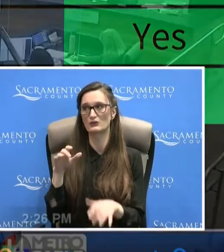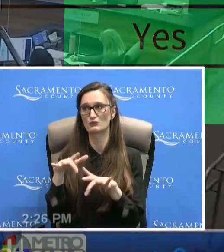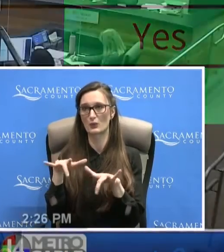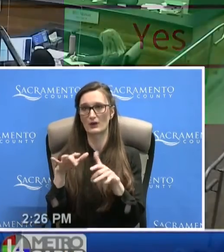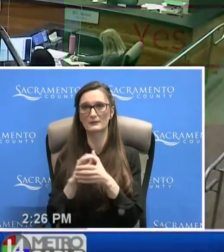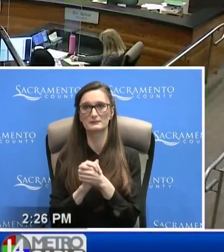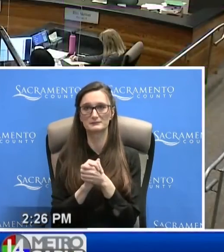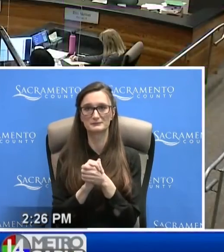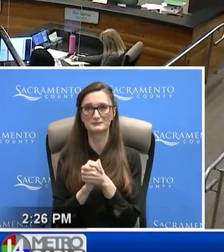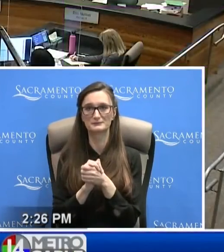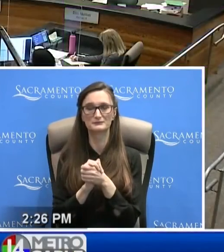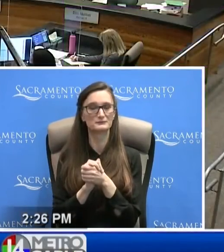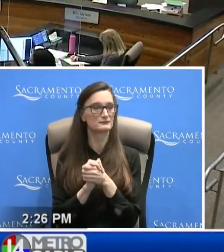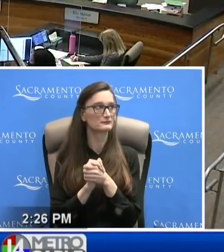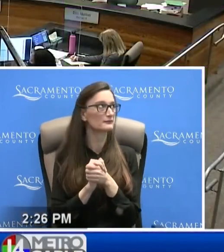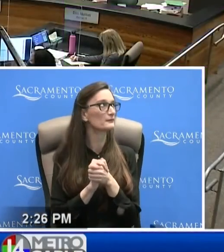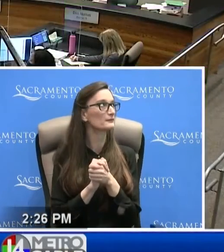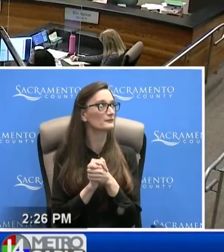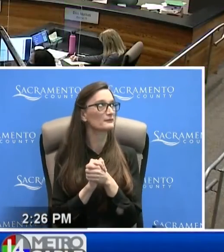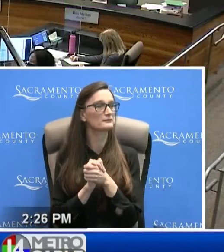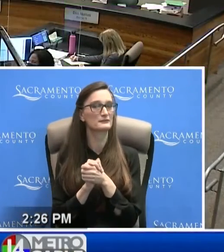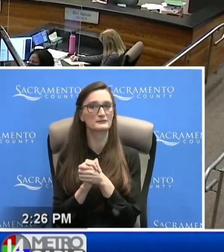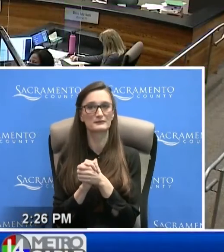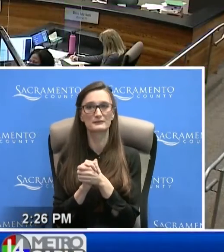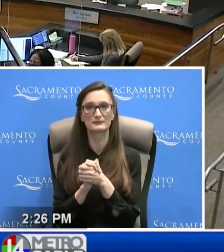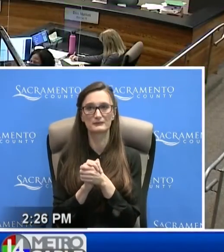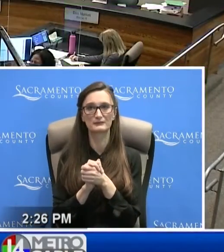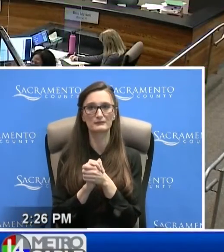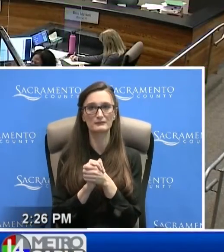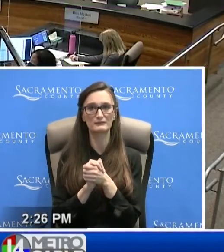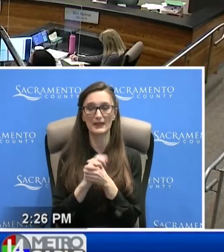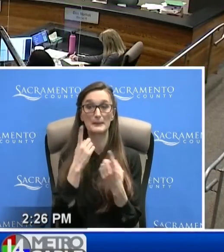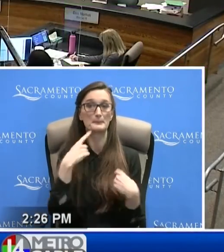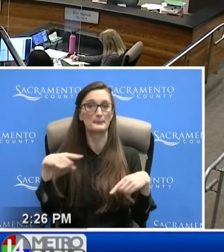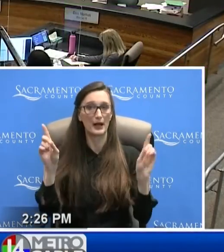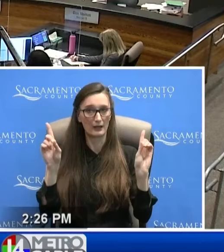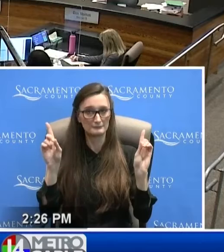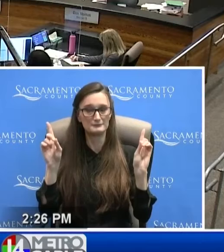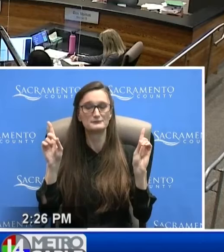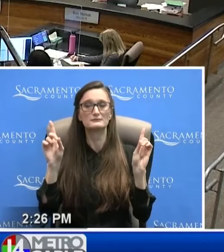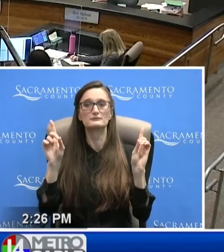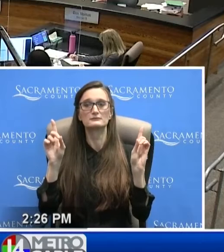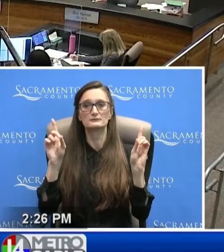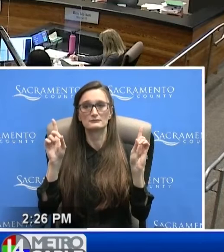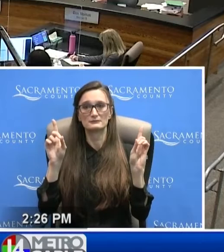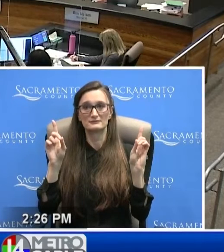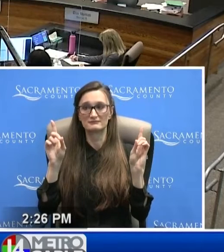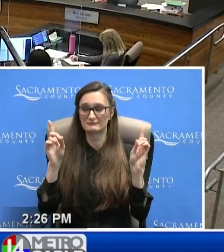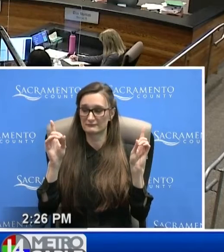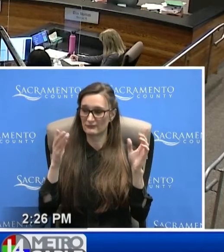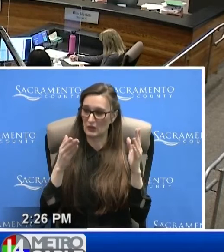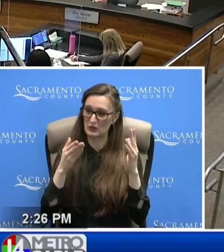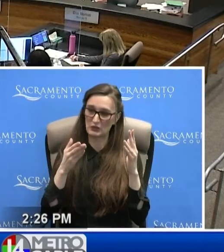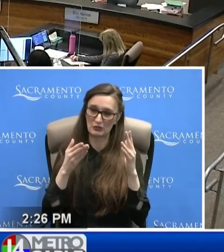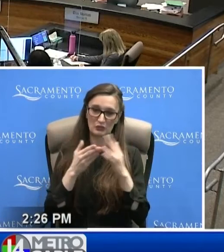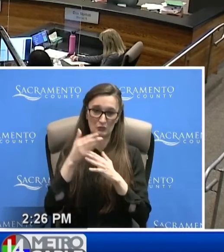All right. We made it we made it through this step, we have one more step, I guess